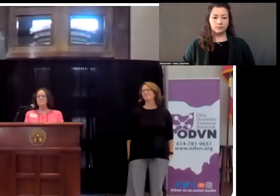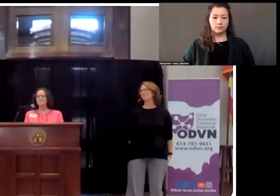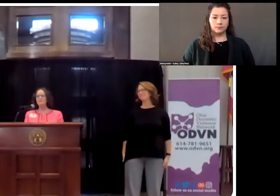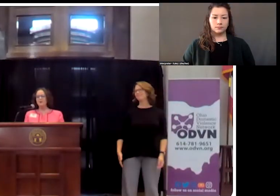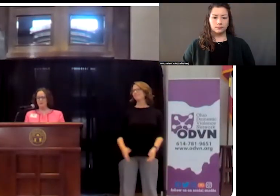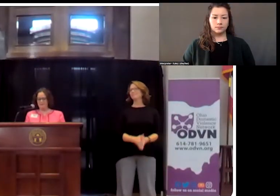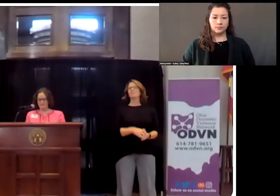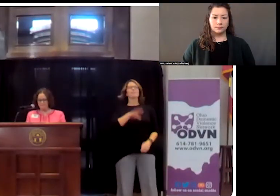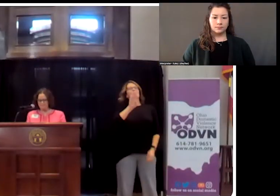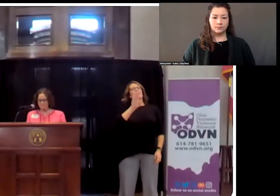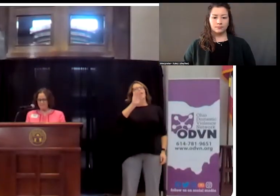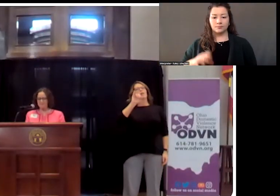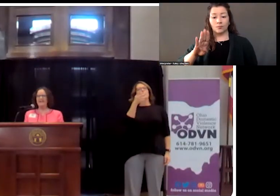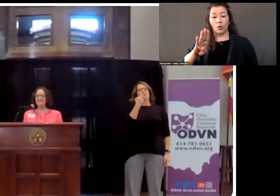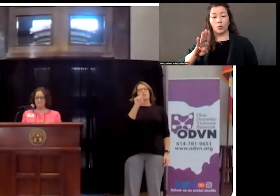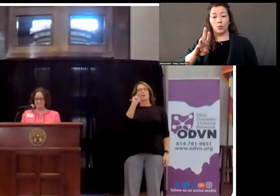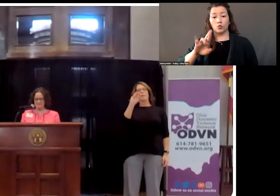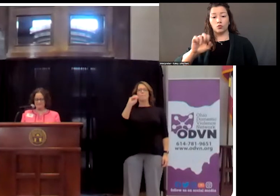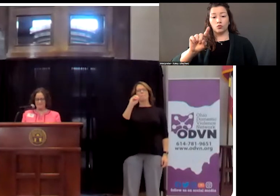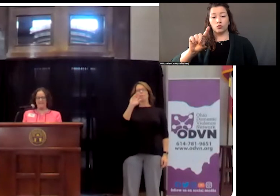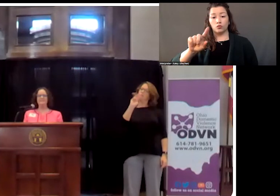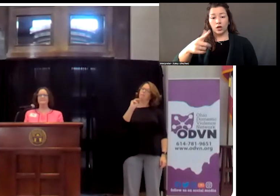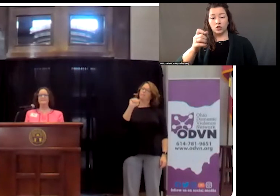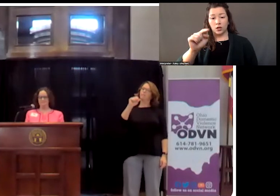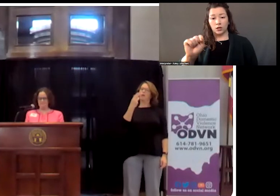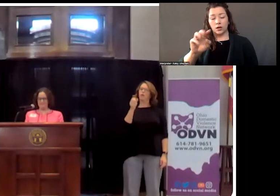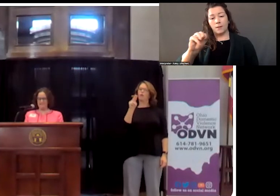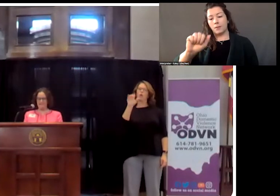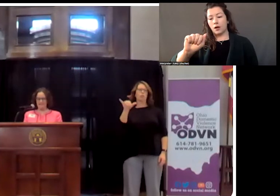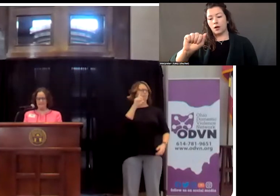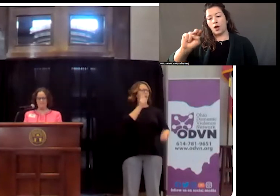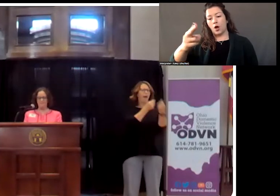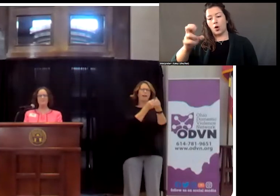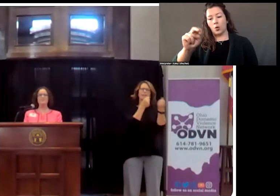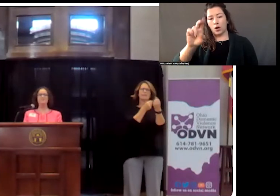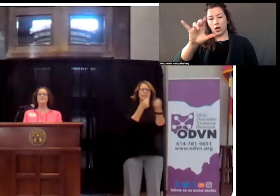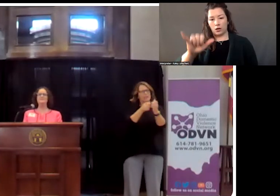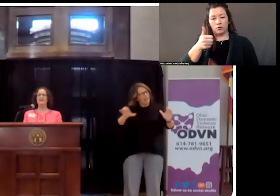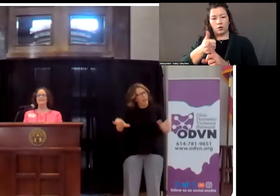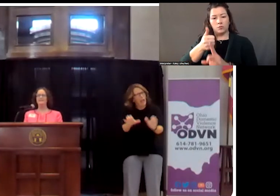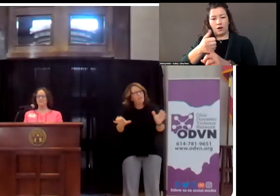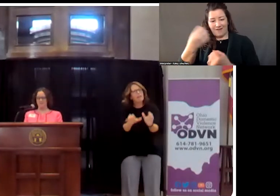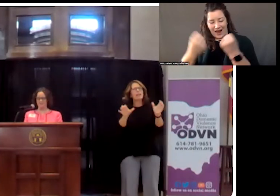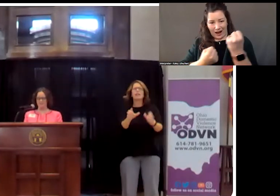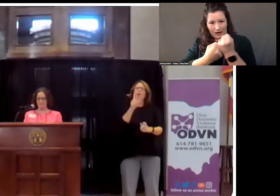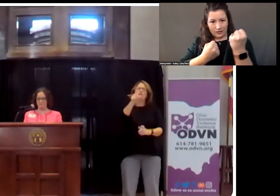Bridget Mahoney is an activist and advocate dedicated to the prevention of domestic violence and child abuse.